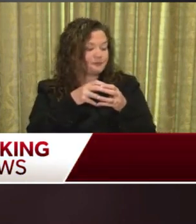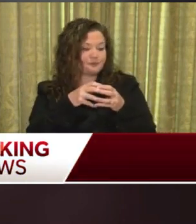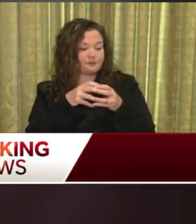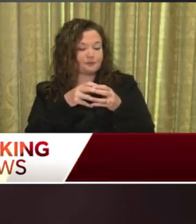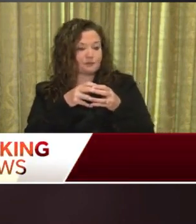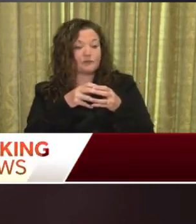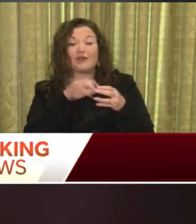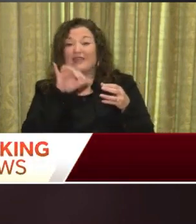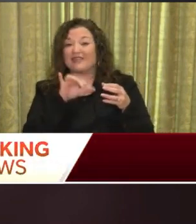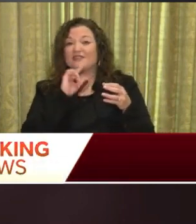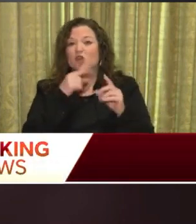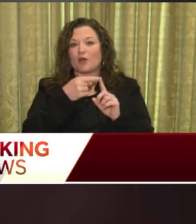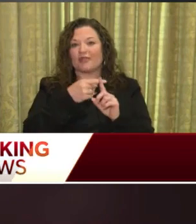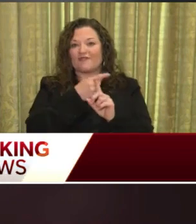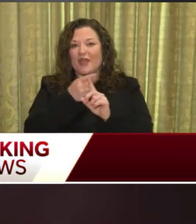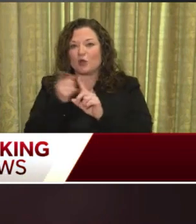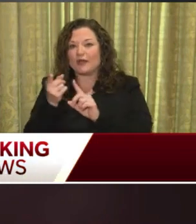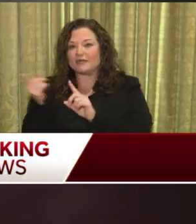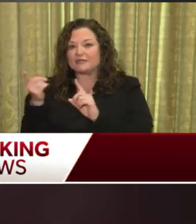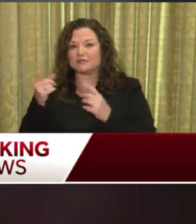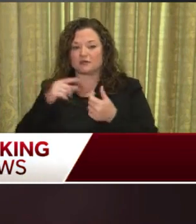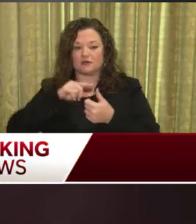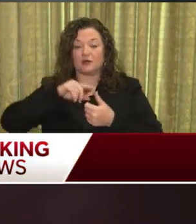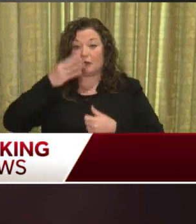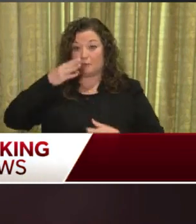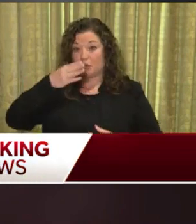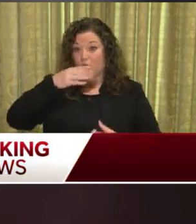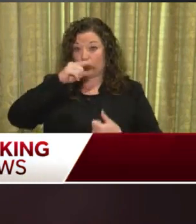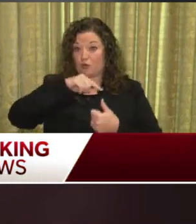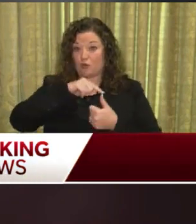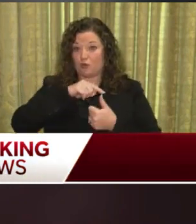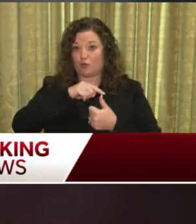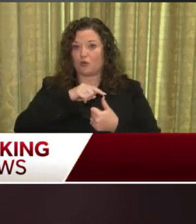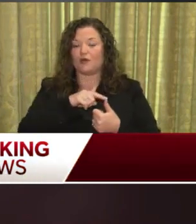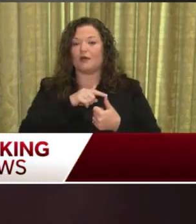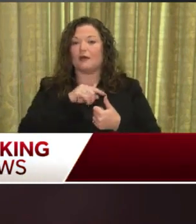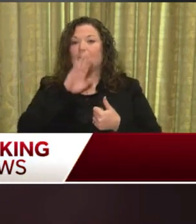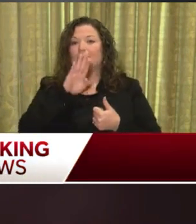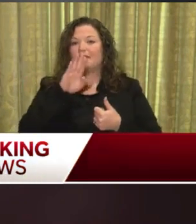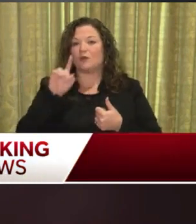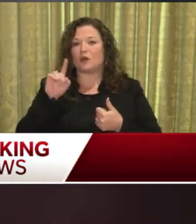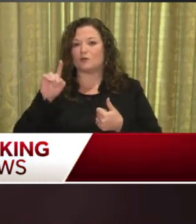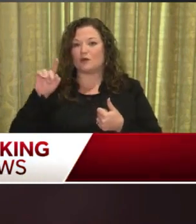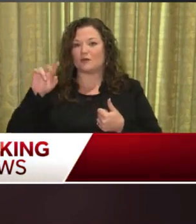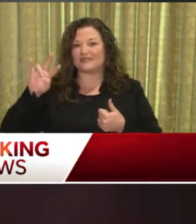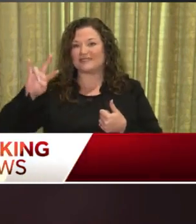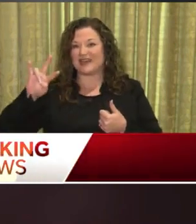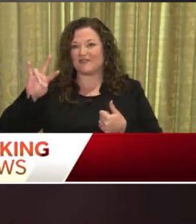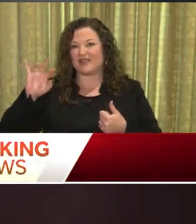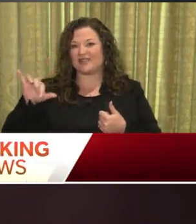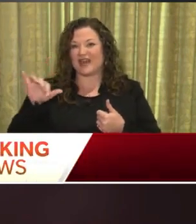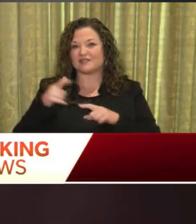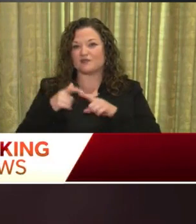WE HAD A VERY SLLMA PERCENT OF OUR CASESP U THERE EXCUSE. THEES ARE THE VARIANTS THAT ARE AVAILABLE.